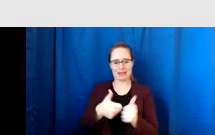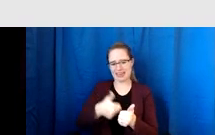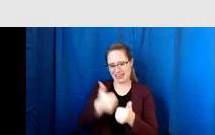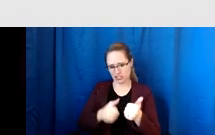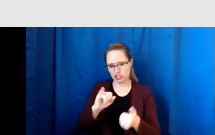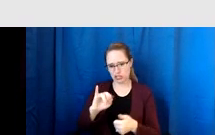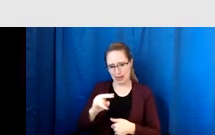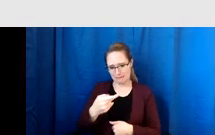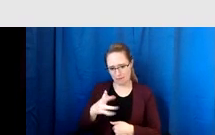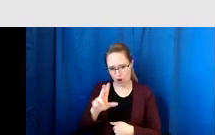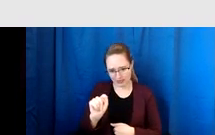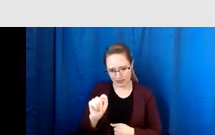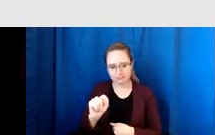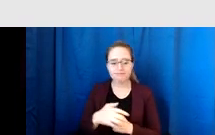So...